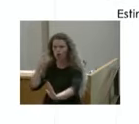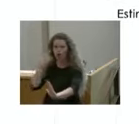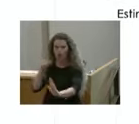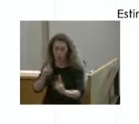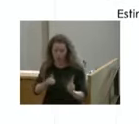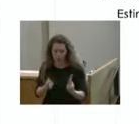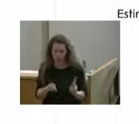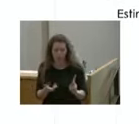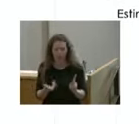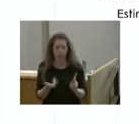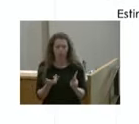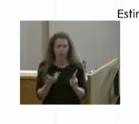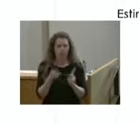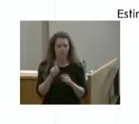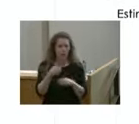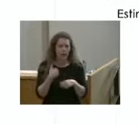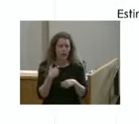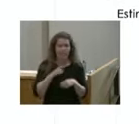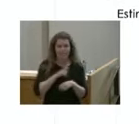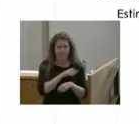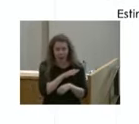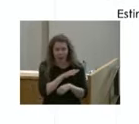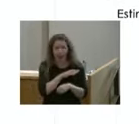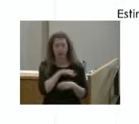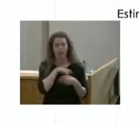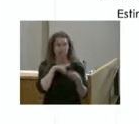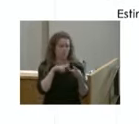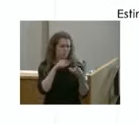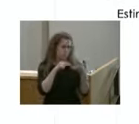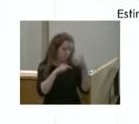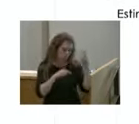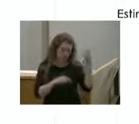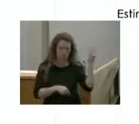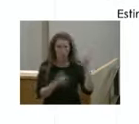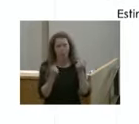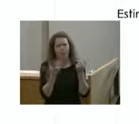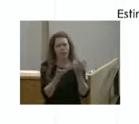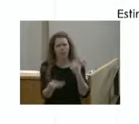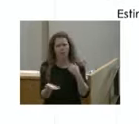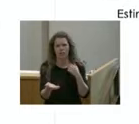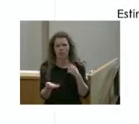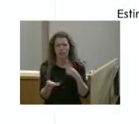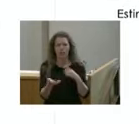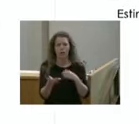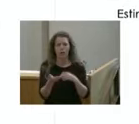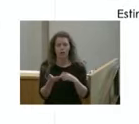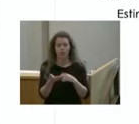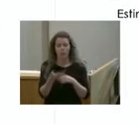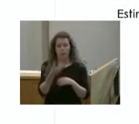ICU space critical patients be cared for in the hospital setting. And in effect,